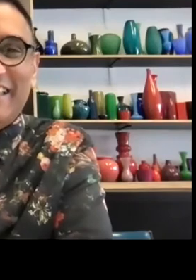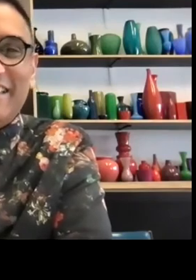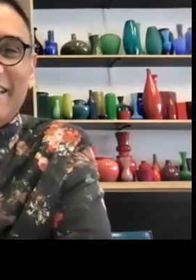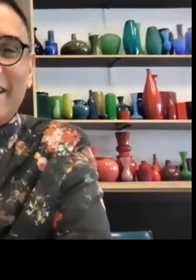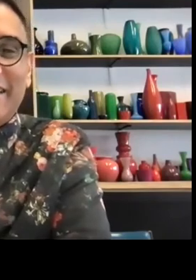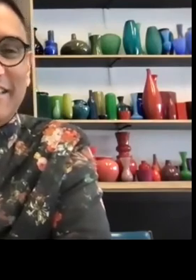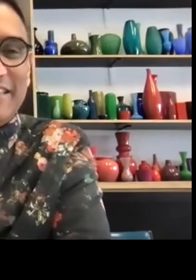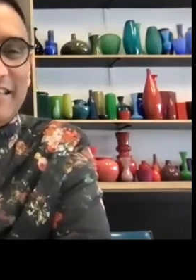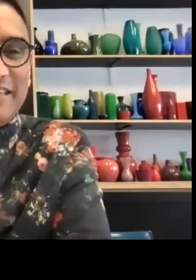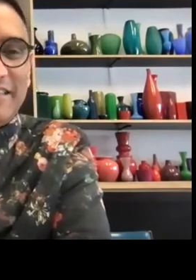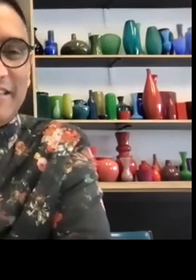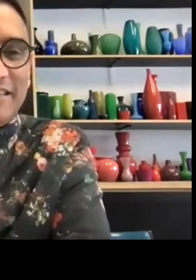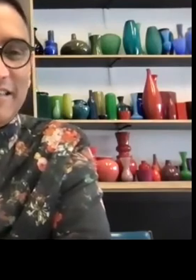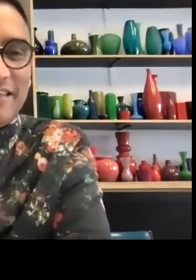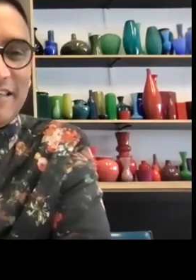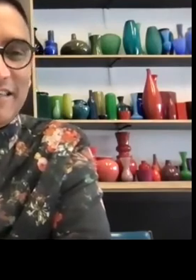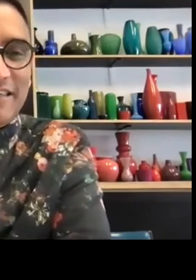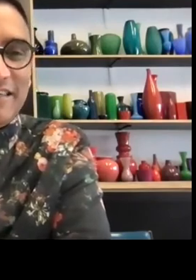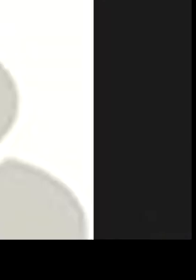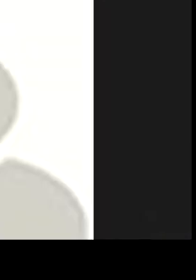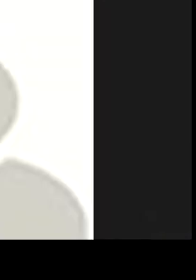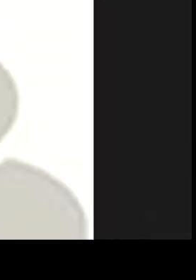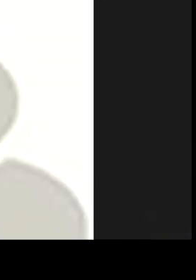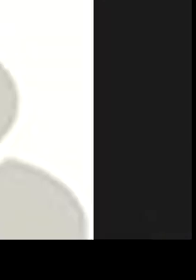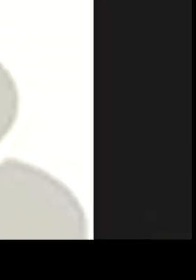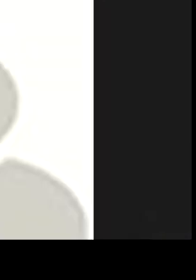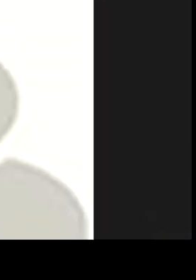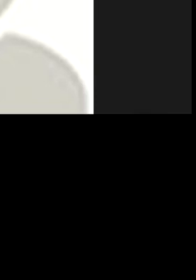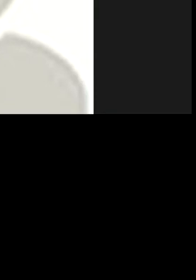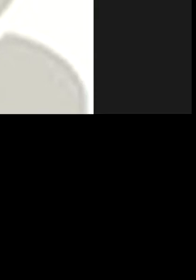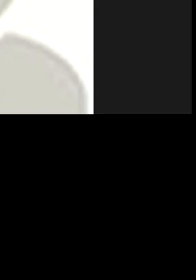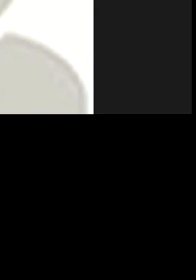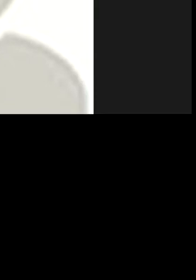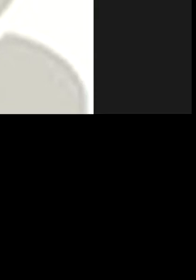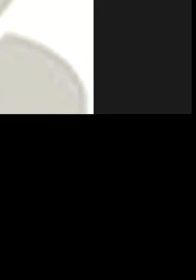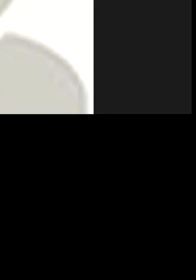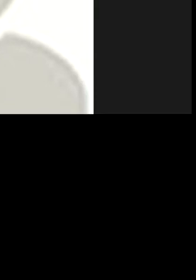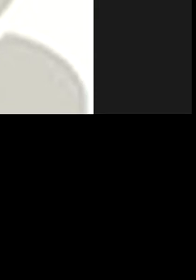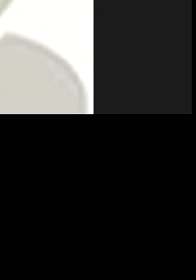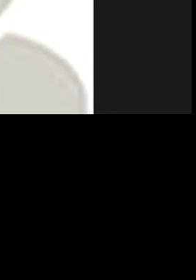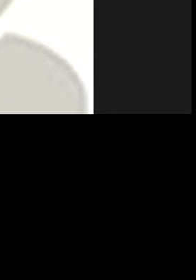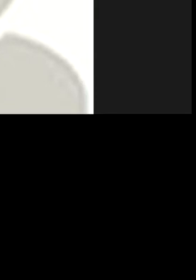thank you so much david i'll take it from here